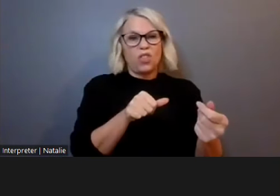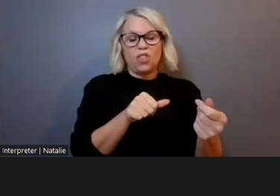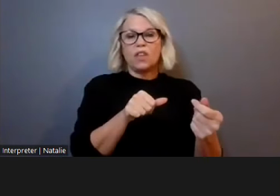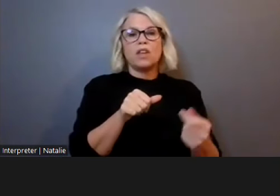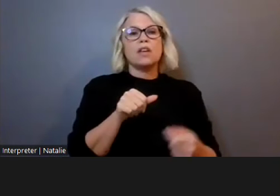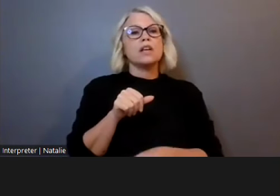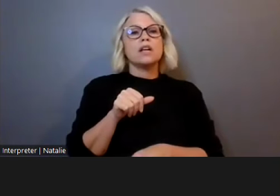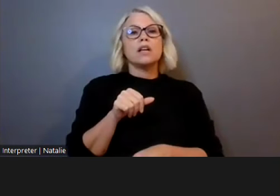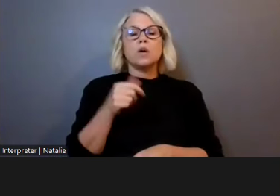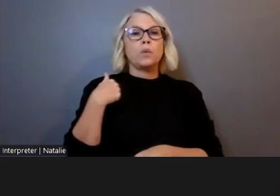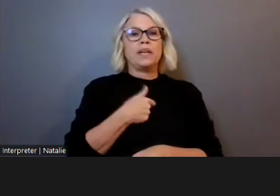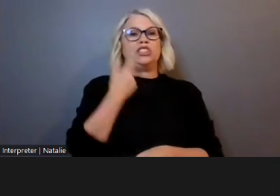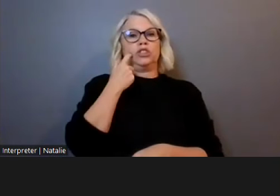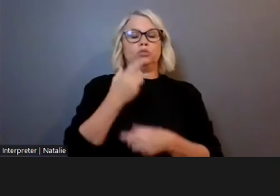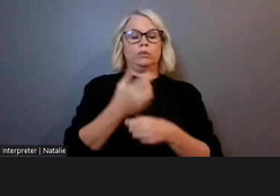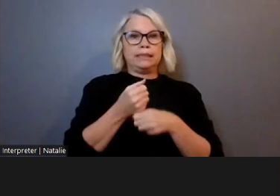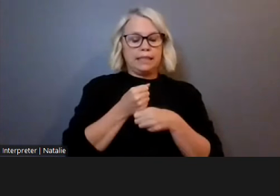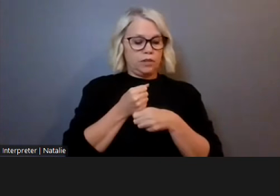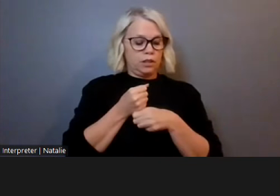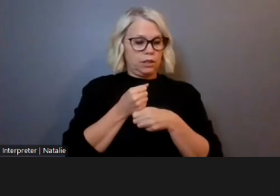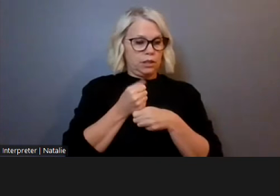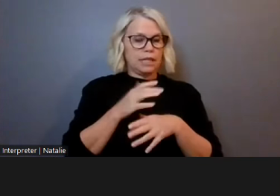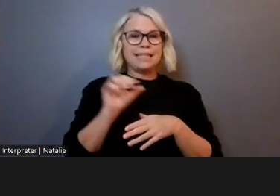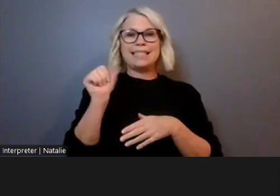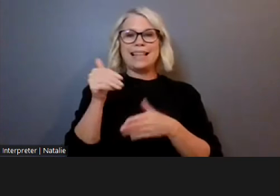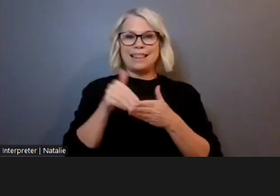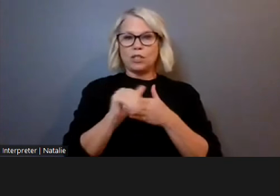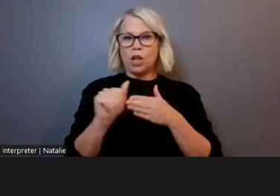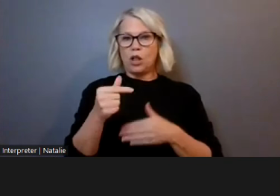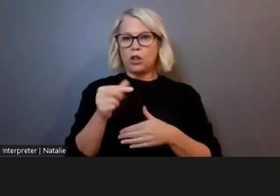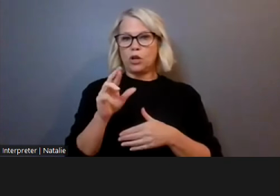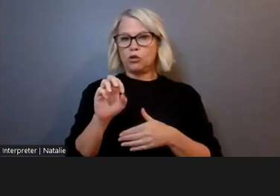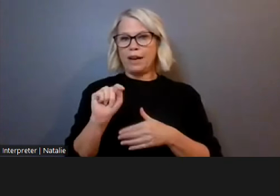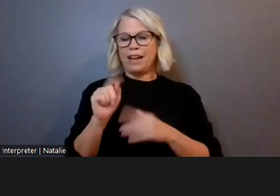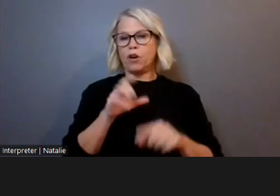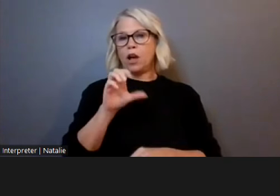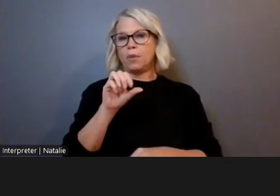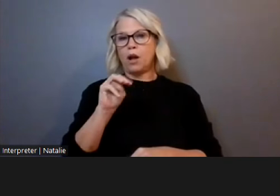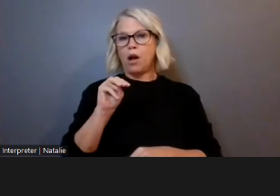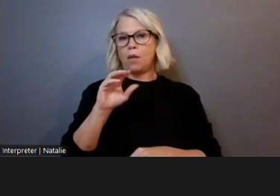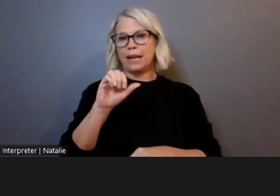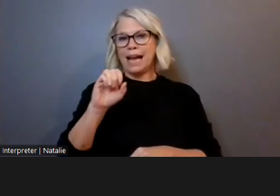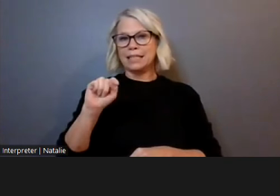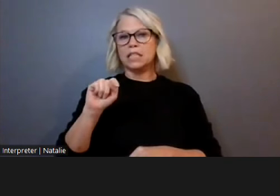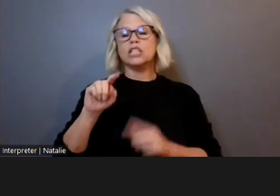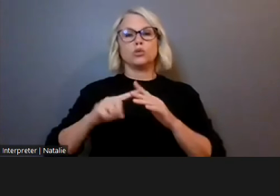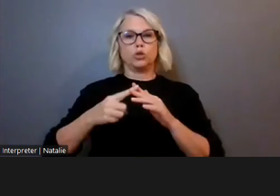We have just received a $10,000 grant from Comcast and we will be starting a tech lab